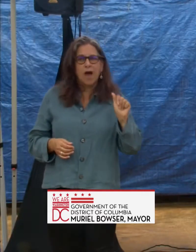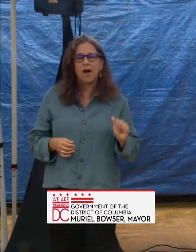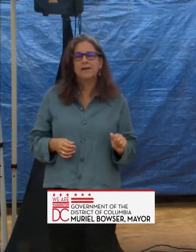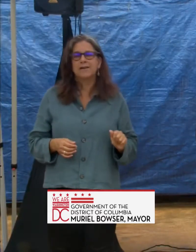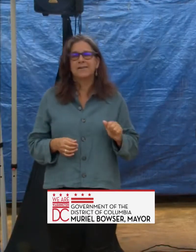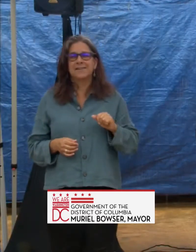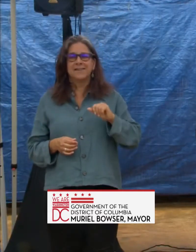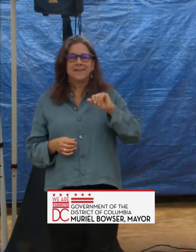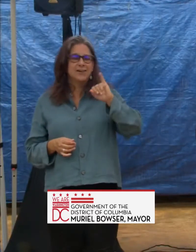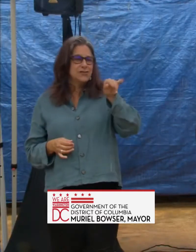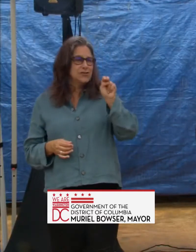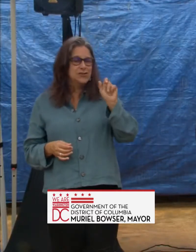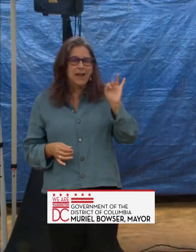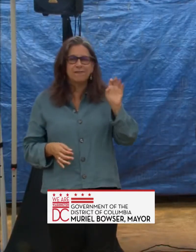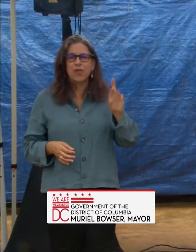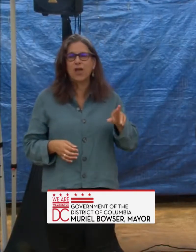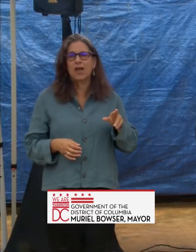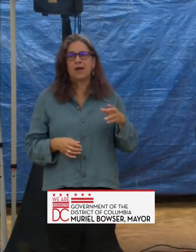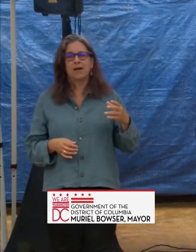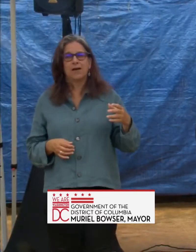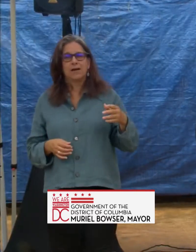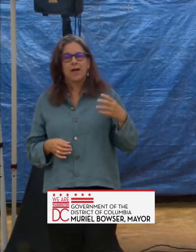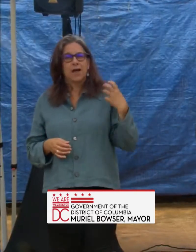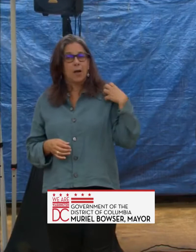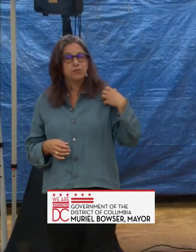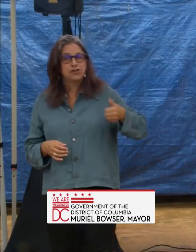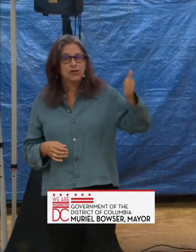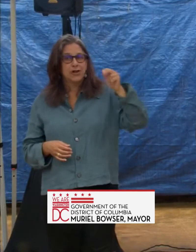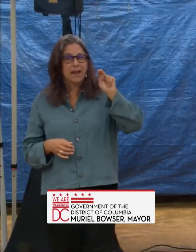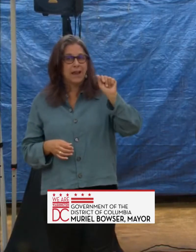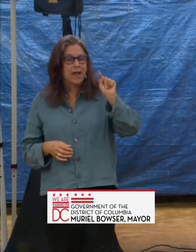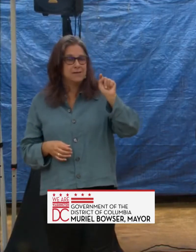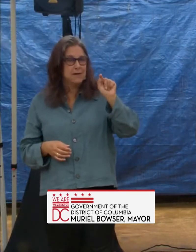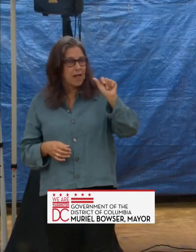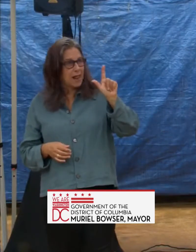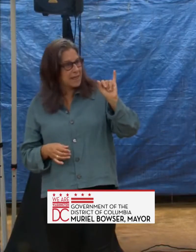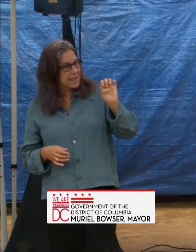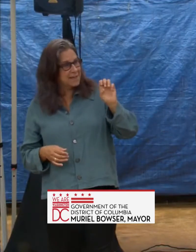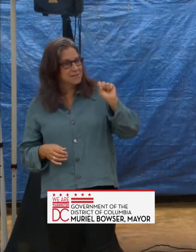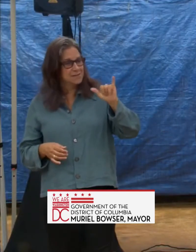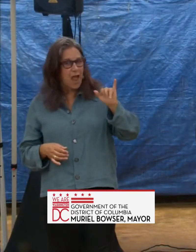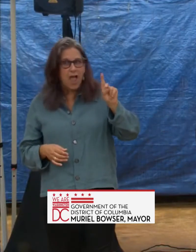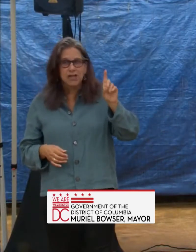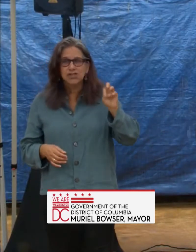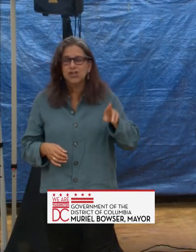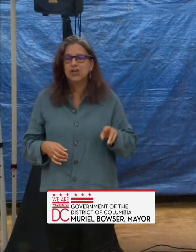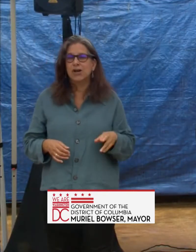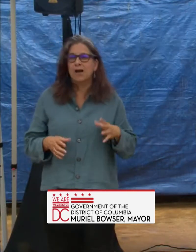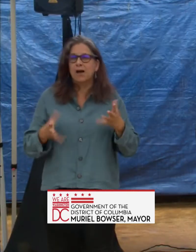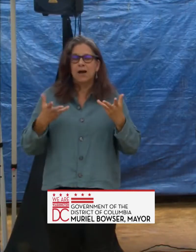DONALD AND COMMISSIONER NATALIE SCHNEIDER. I WILL TELL YOU THAT THIS HAS TRULY BEEN A COMMUNITY-LED PROCESS.